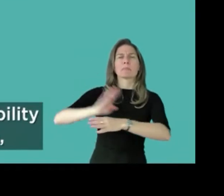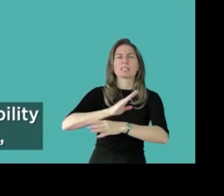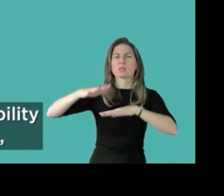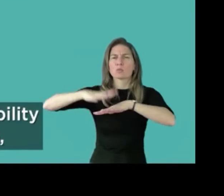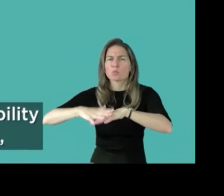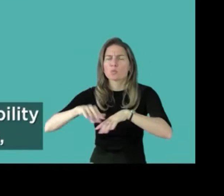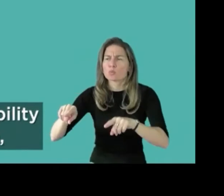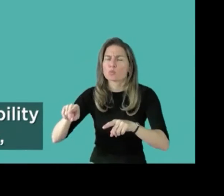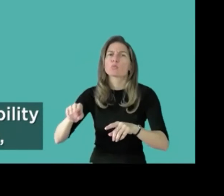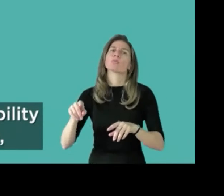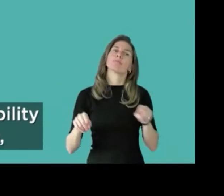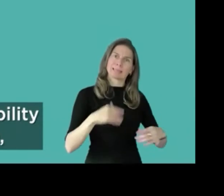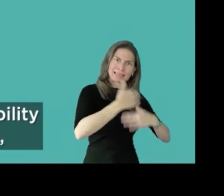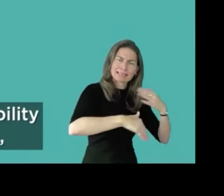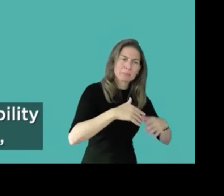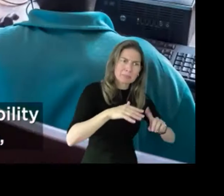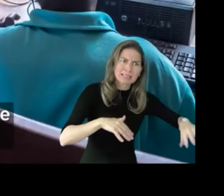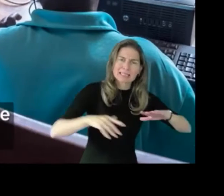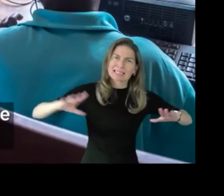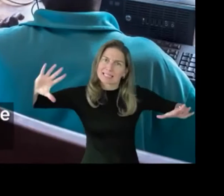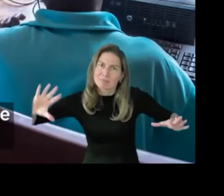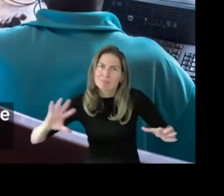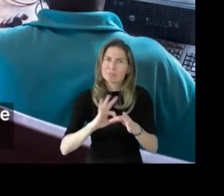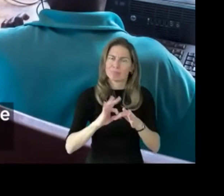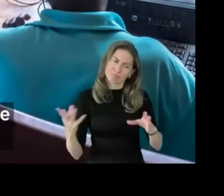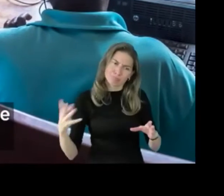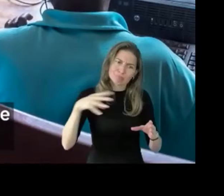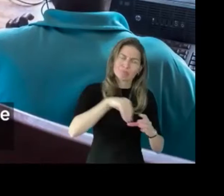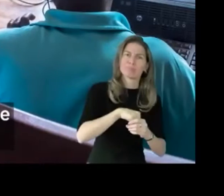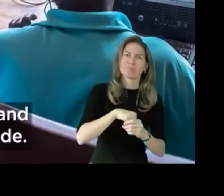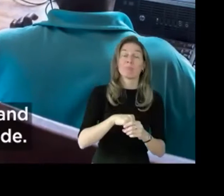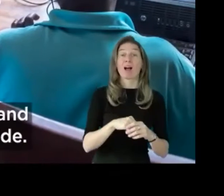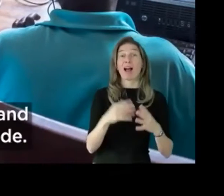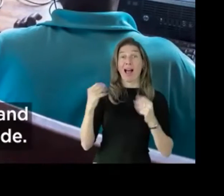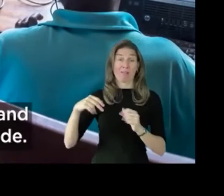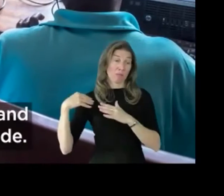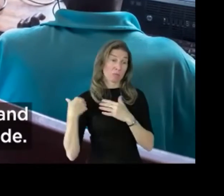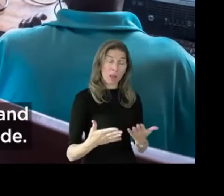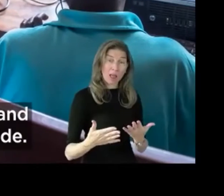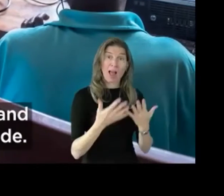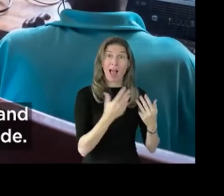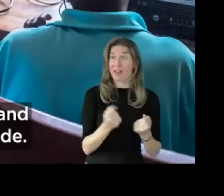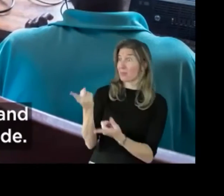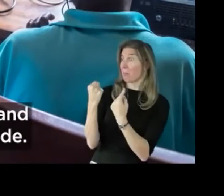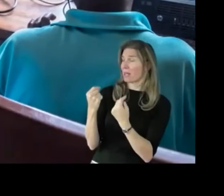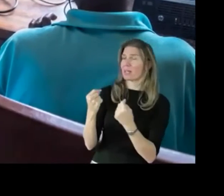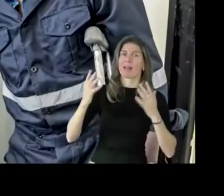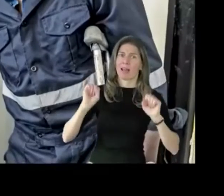to come into the disability inclusion space to bridge that gap between the demand side and the supply side.